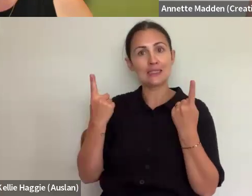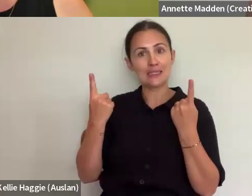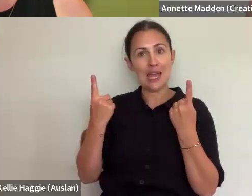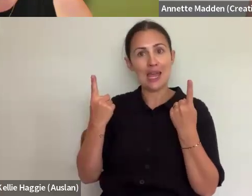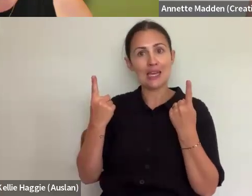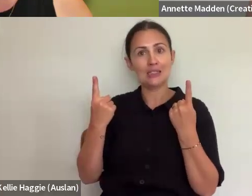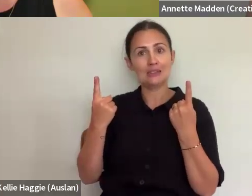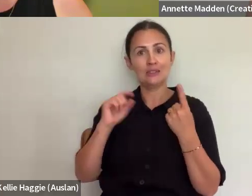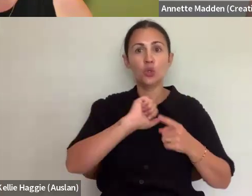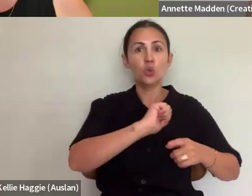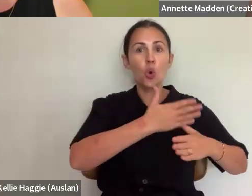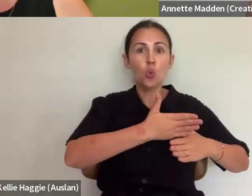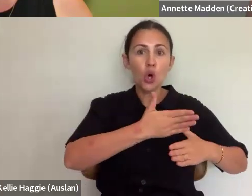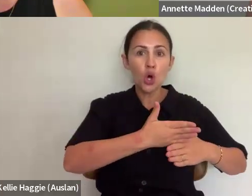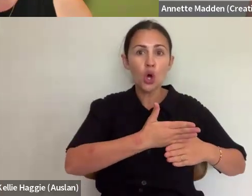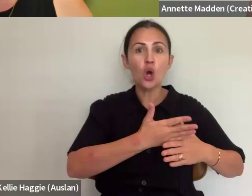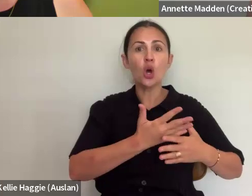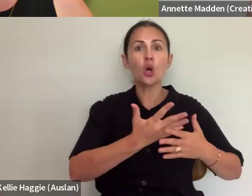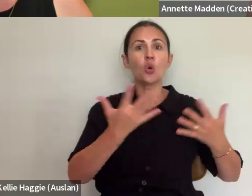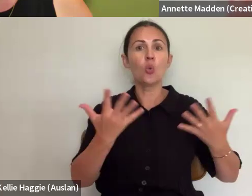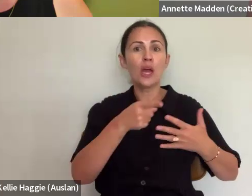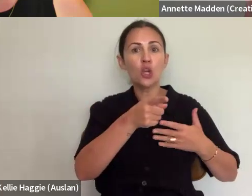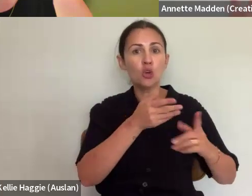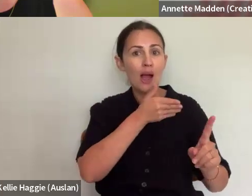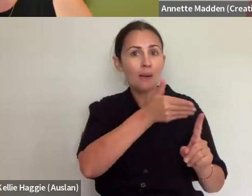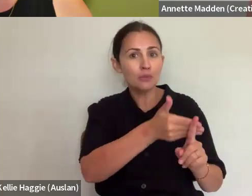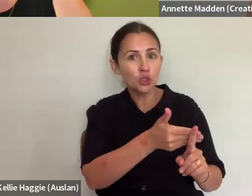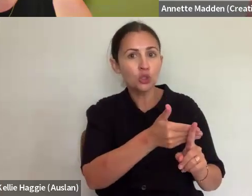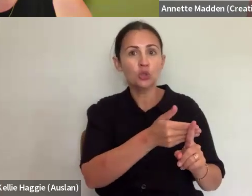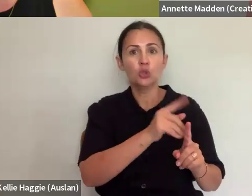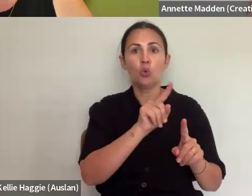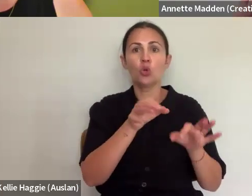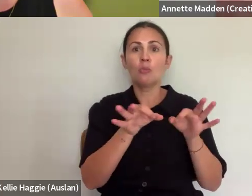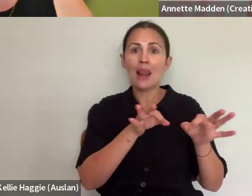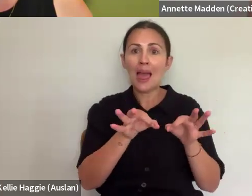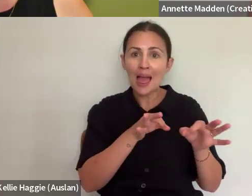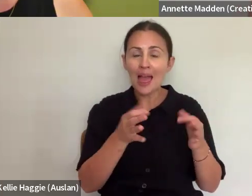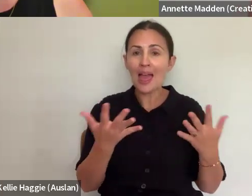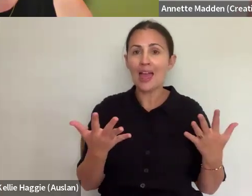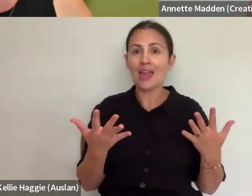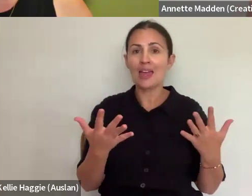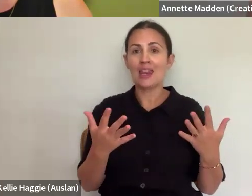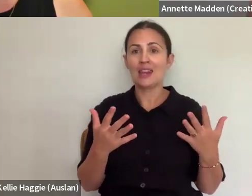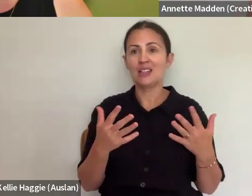give assessors about where things are up to, then that's really helpful to help them understand